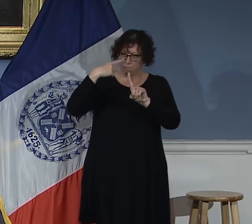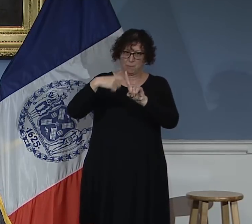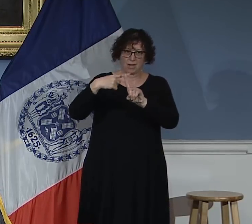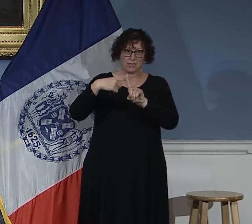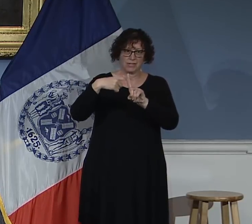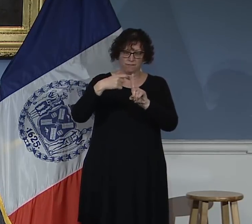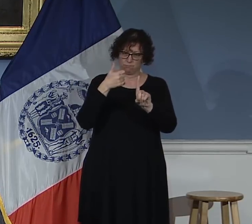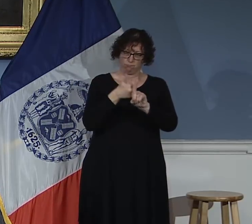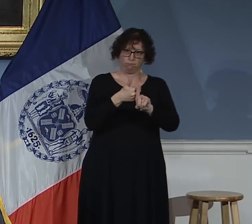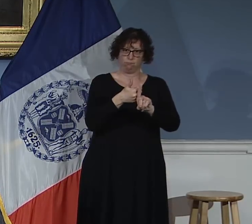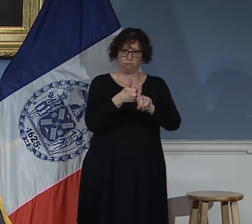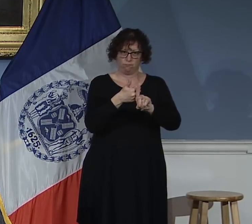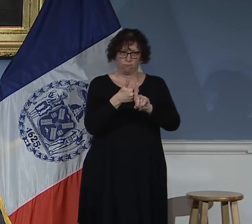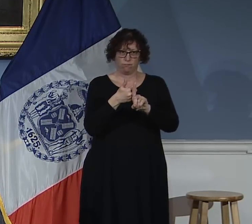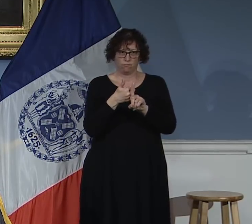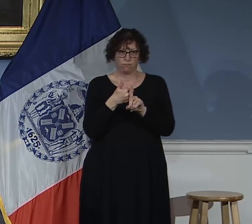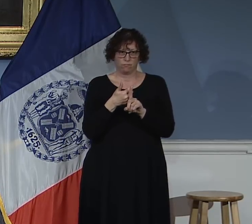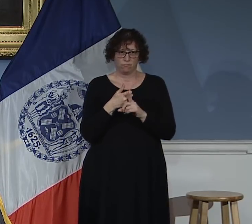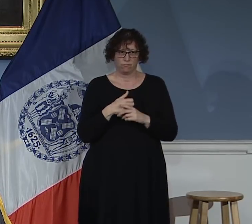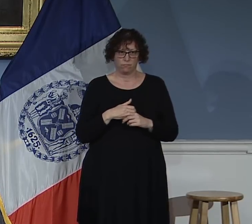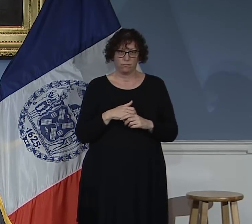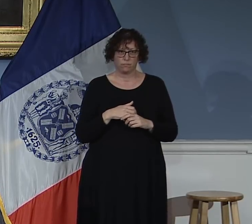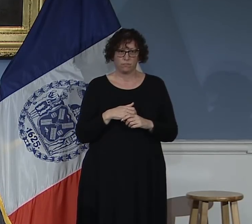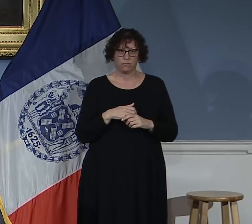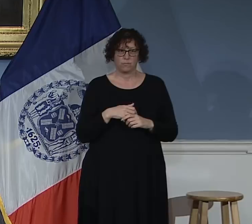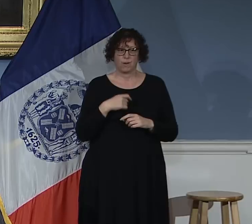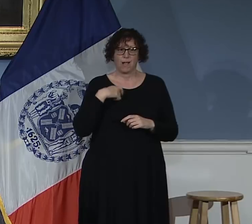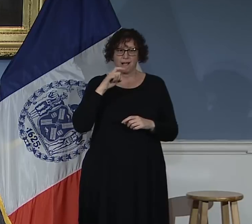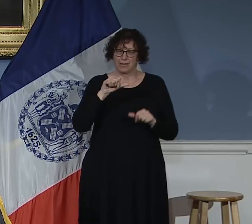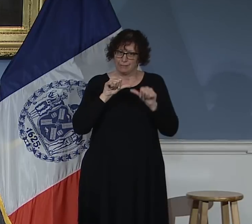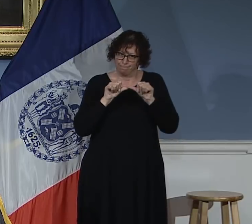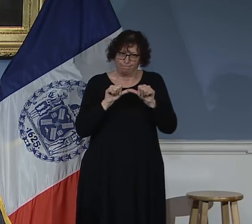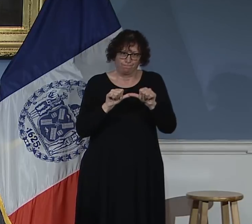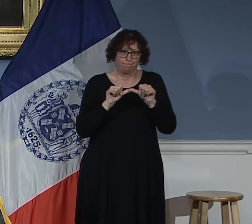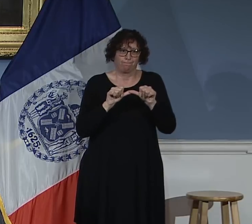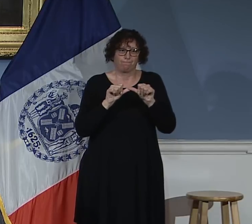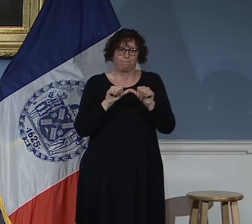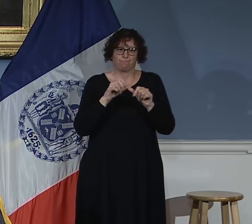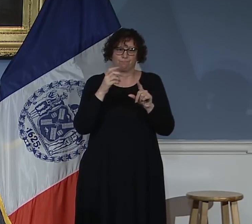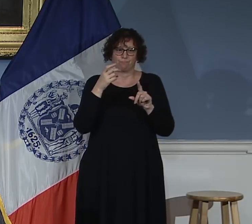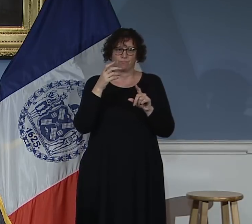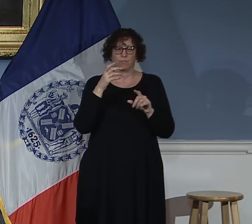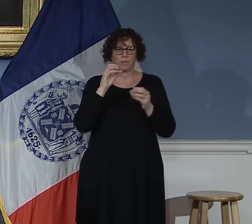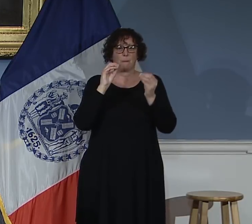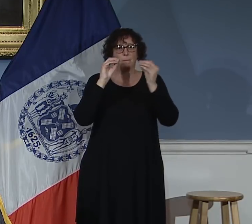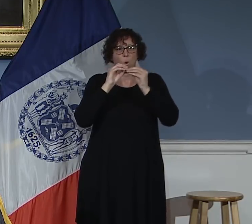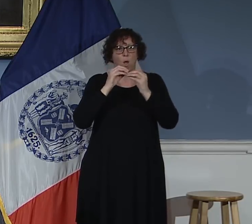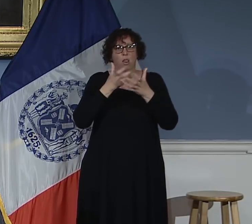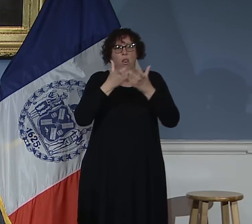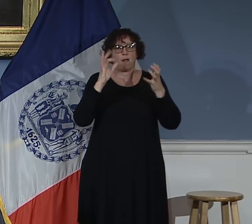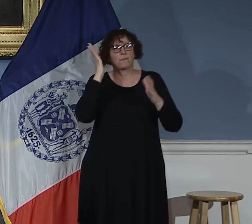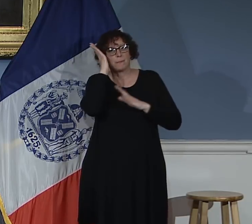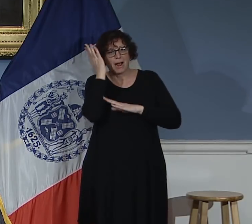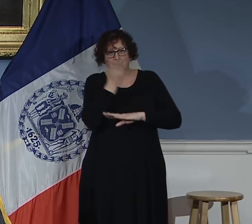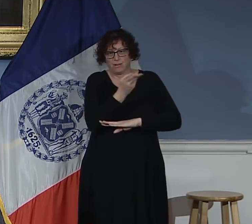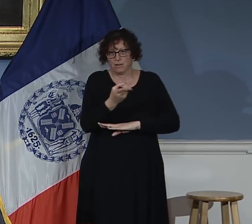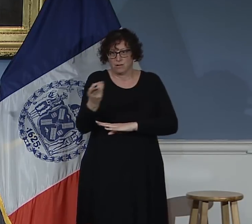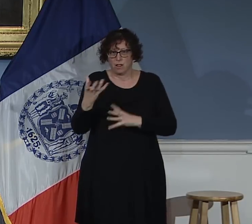SO THAT IS OUR REALITY AT THIS HOUR TODAY. WE HAVE TO RADICALLY EXAPND